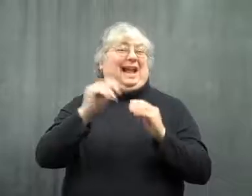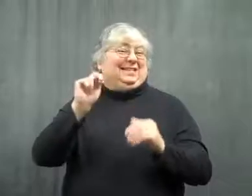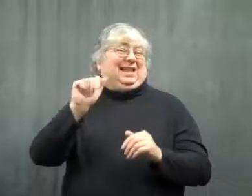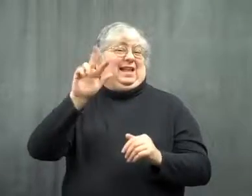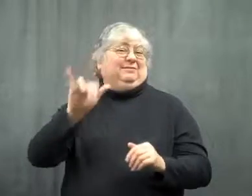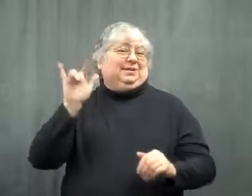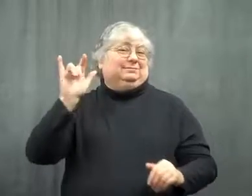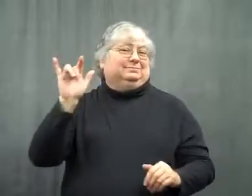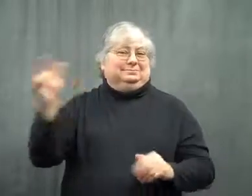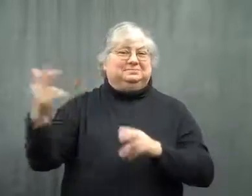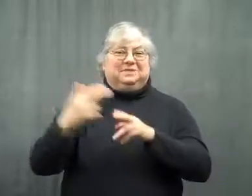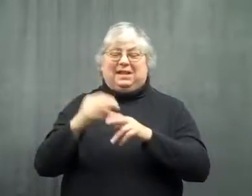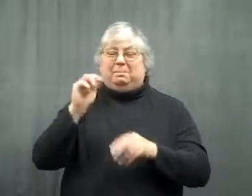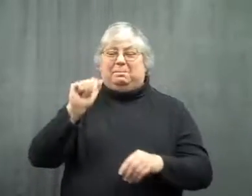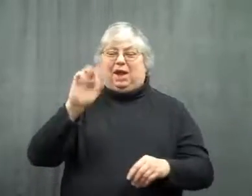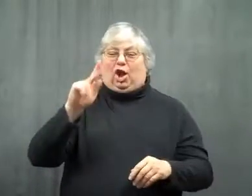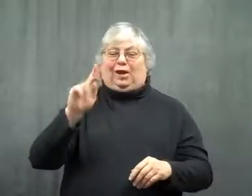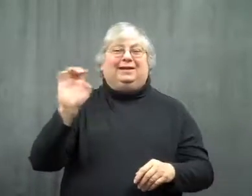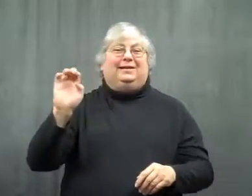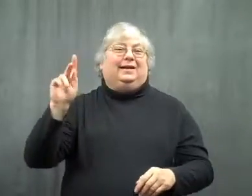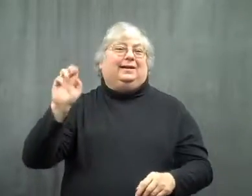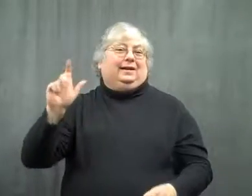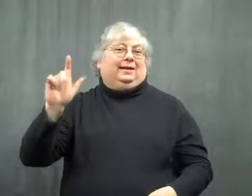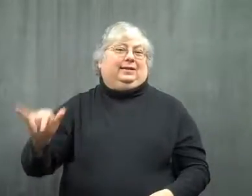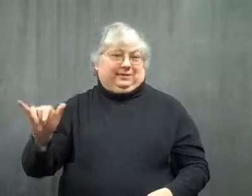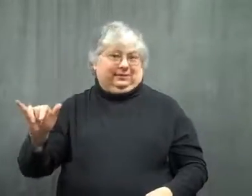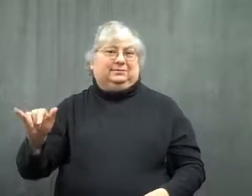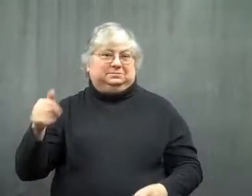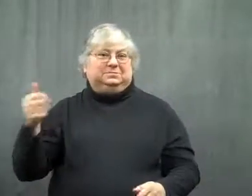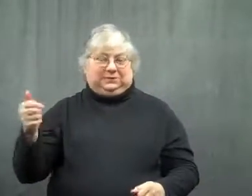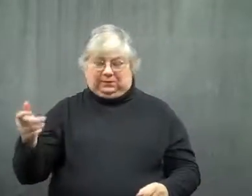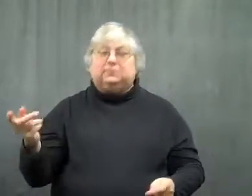and Navy pilot, Mark E Kelly.